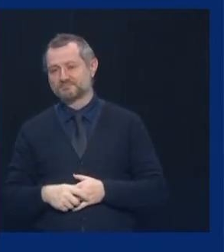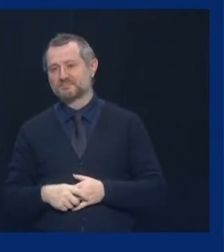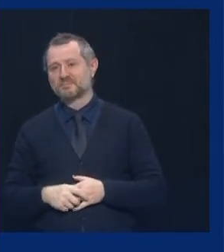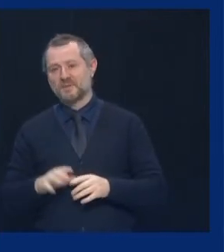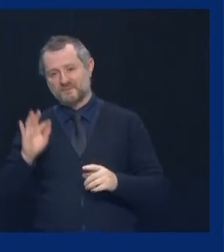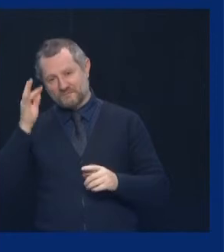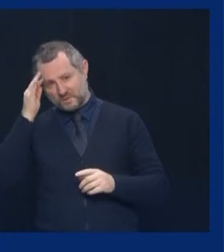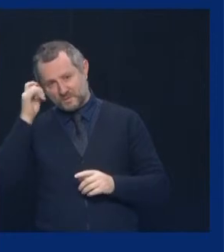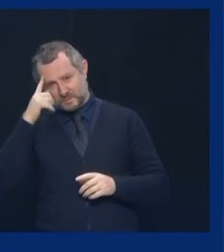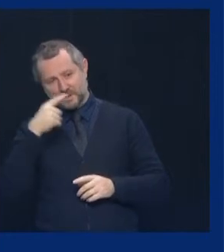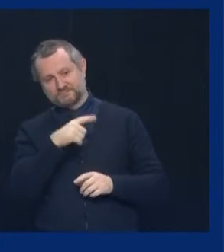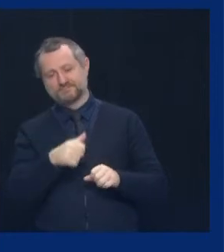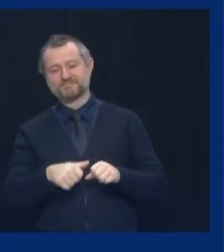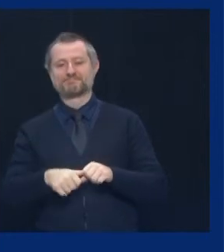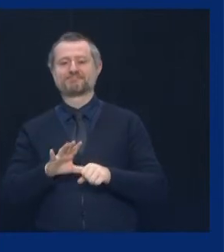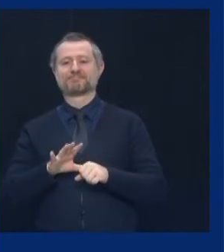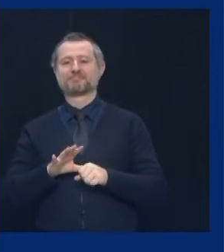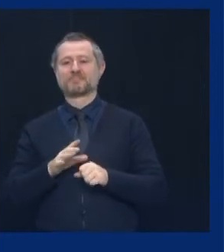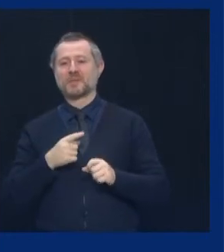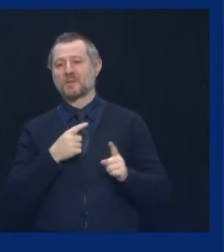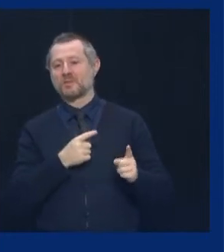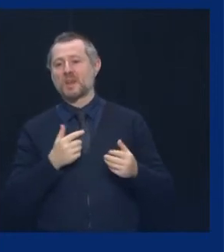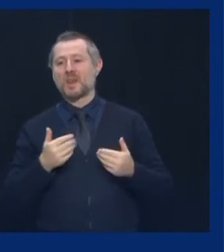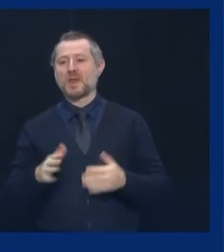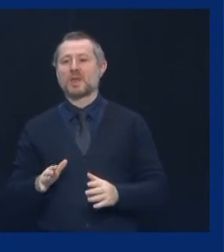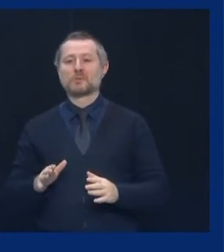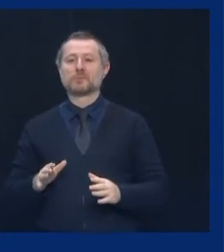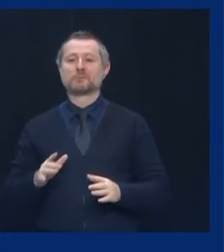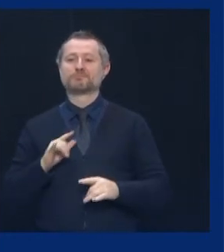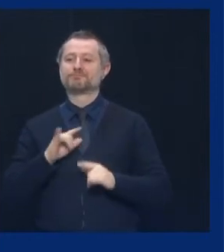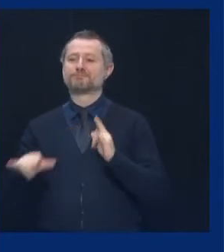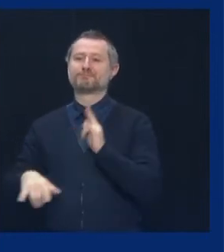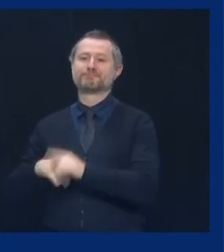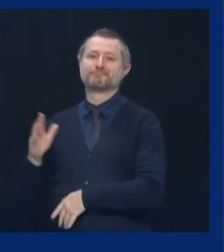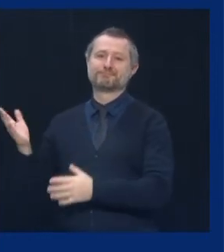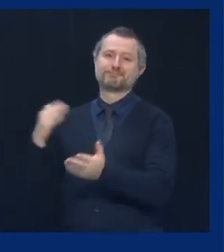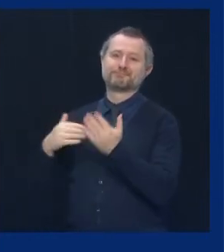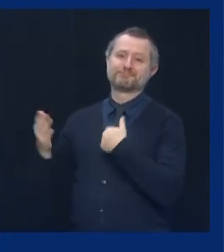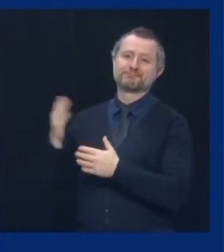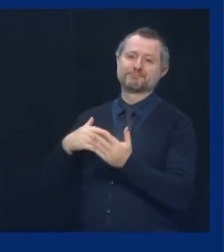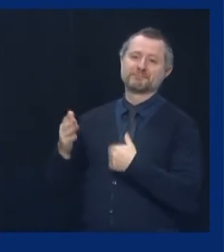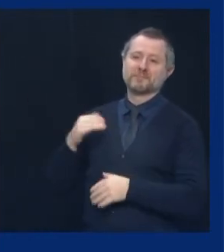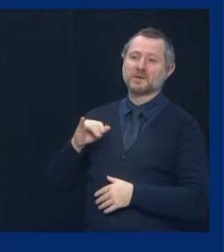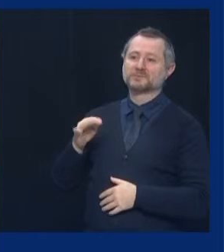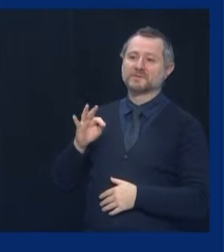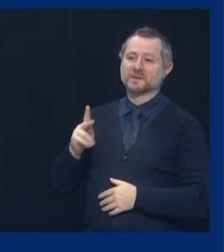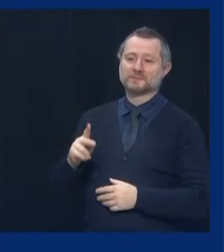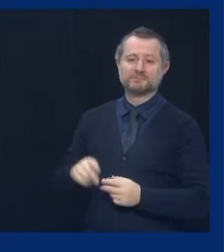IT HAD NOTHING TO DO WITH NEW YORK, IT WAS FEDERAL